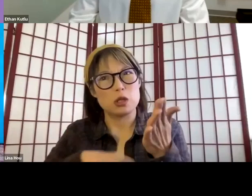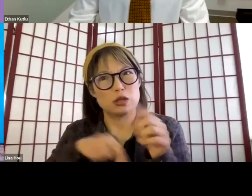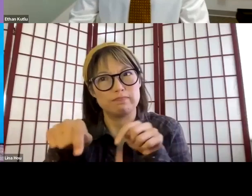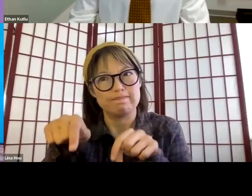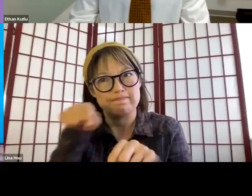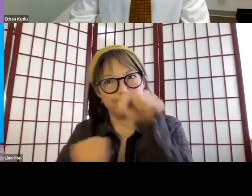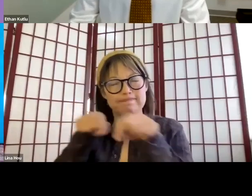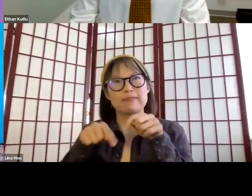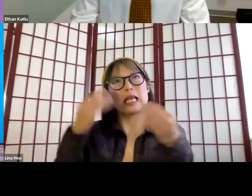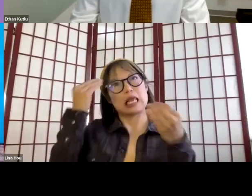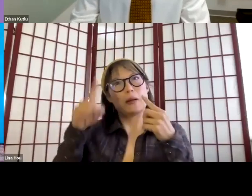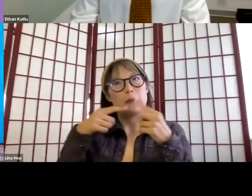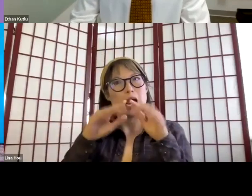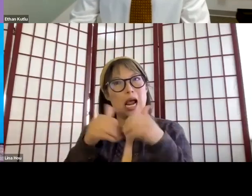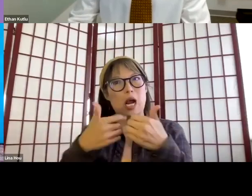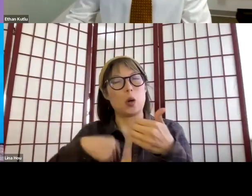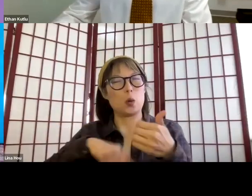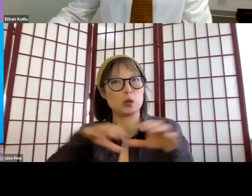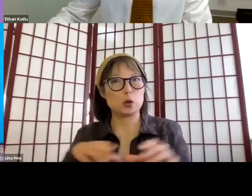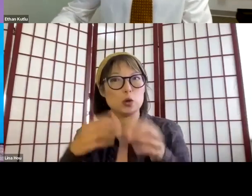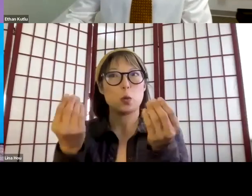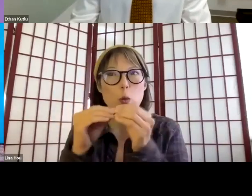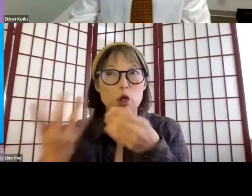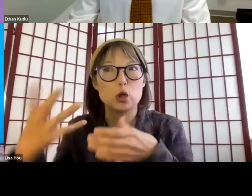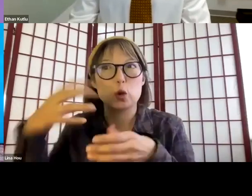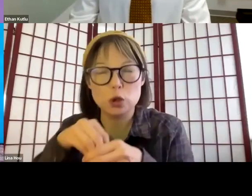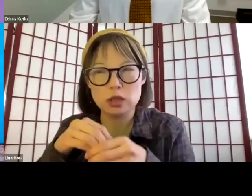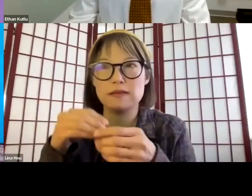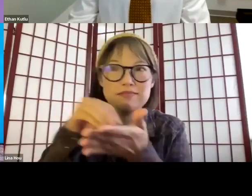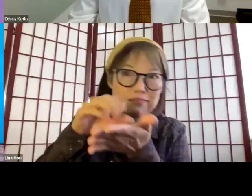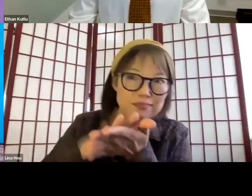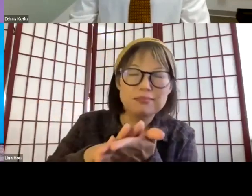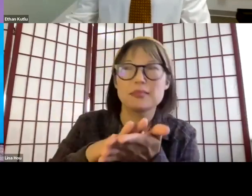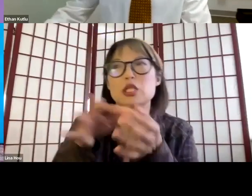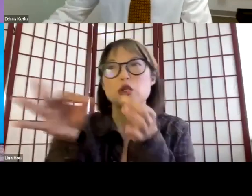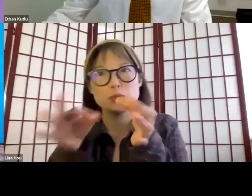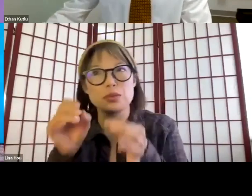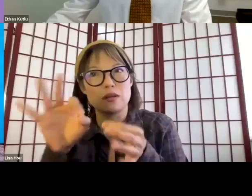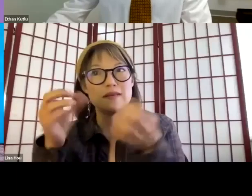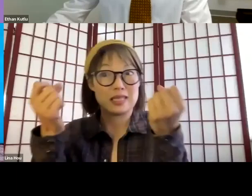And so perhaps we should back up and think how do we do more inclusive documentation,